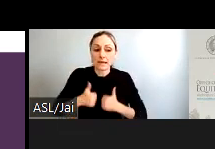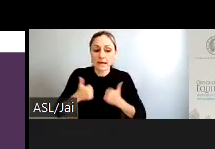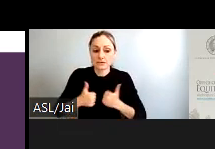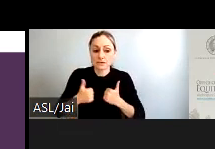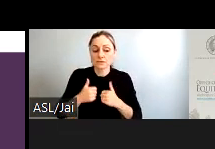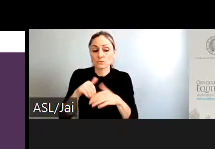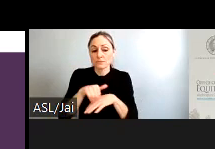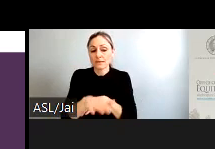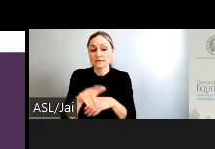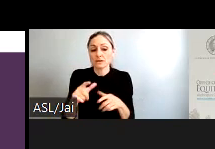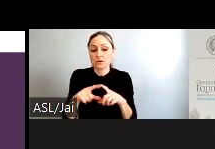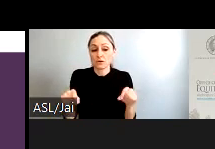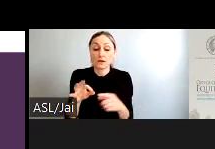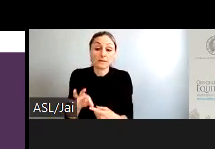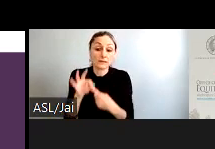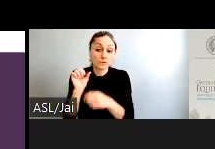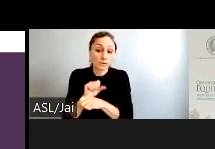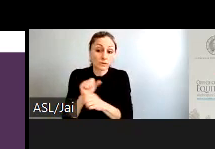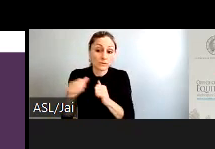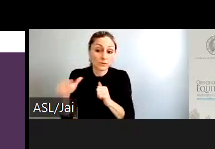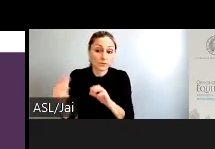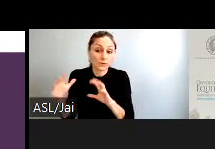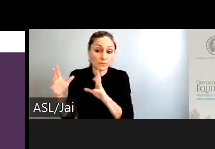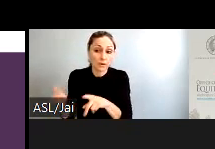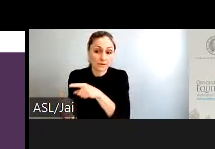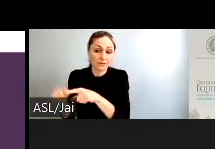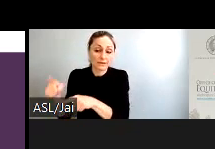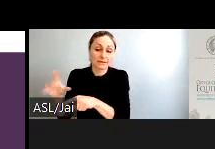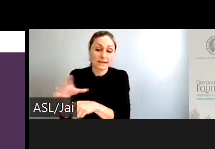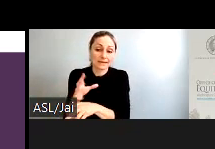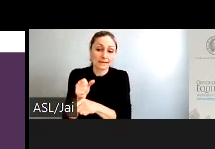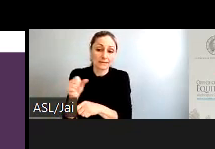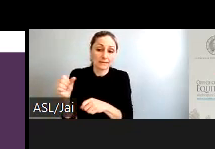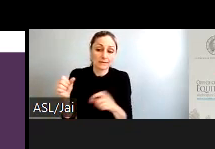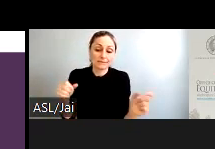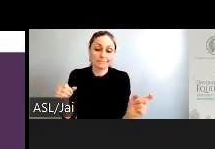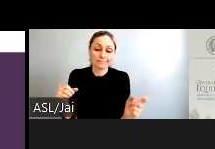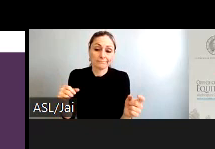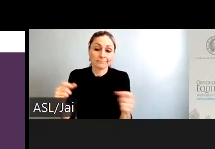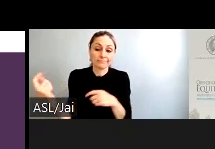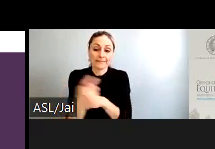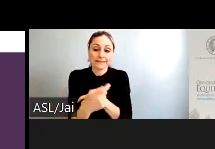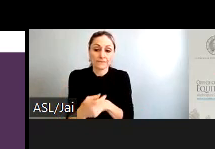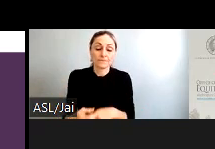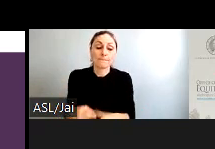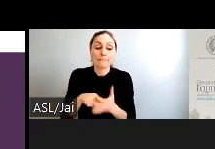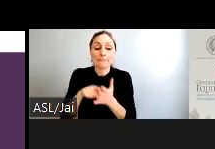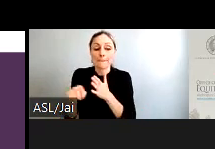unless you have a third party administrator. Payments through local bank accounts like Imprest.